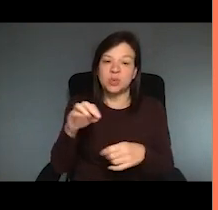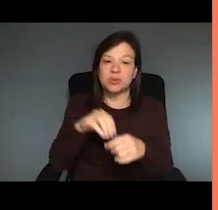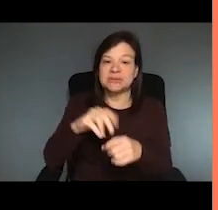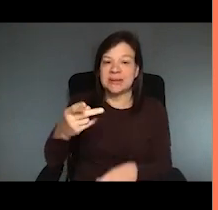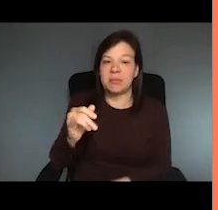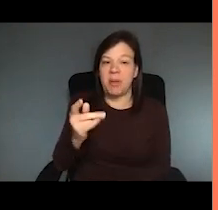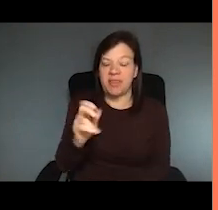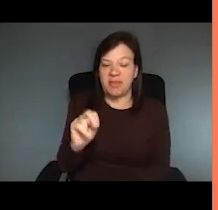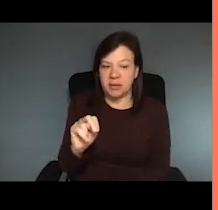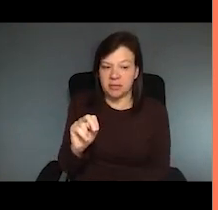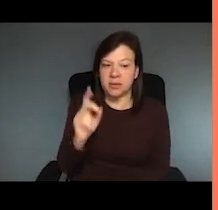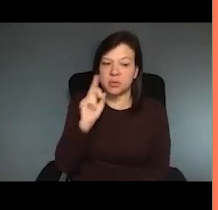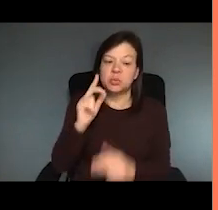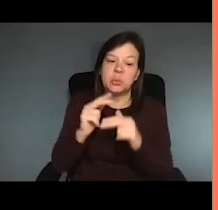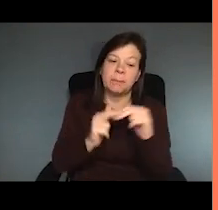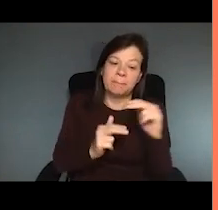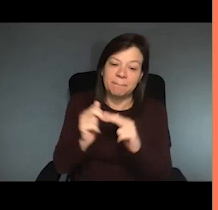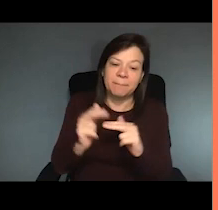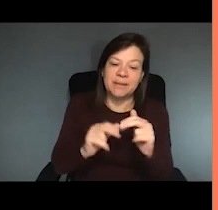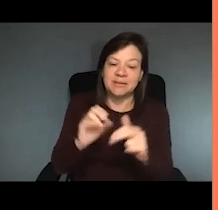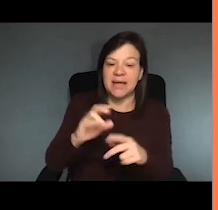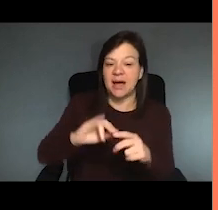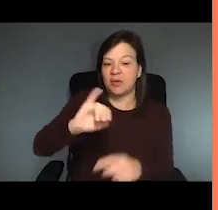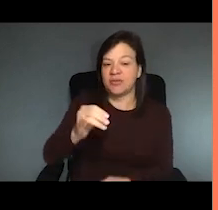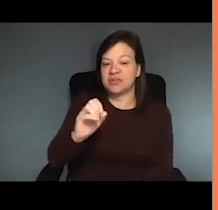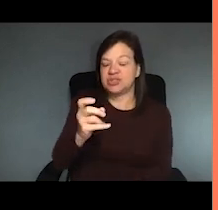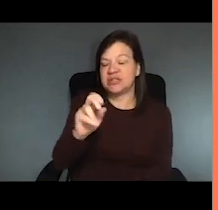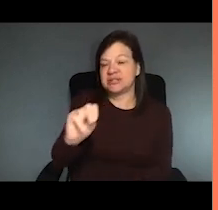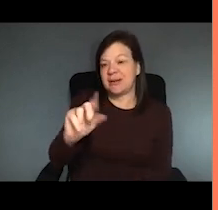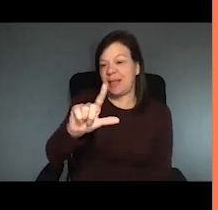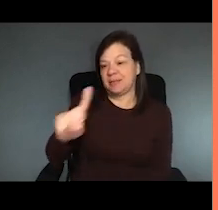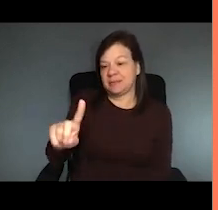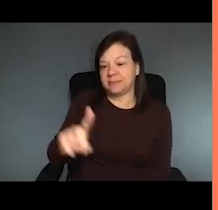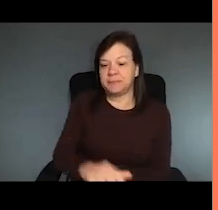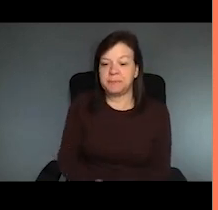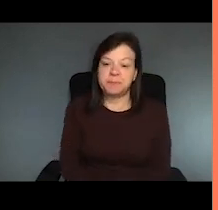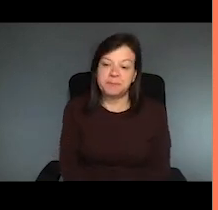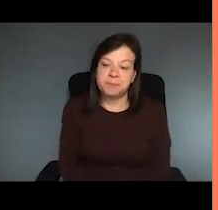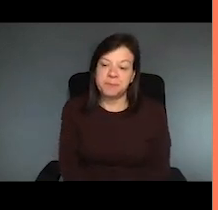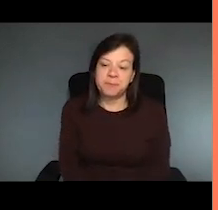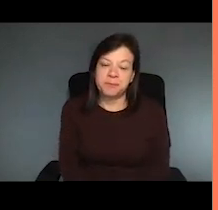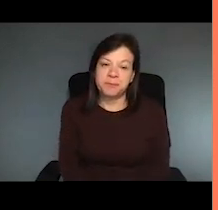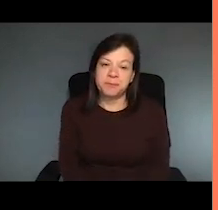BUILD OUT THE JSON LD FOR THIS AND FROM THERE USING